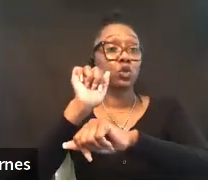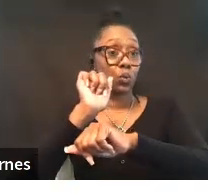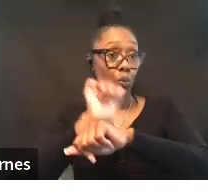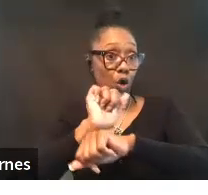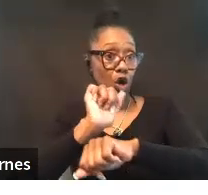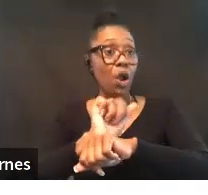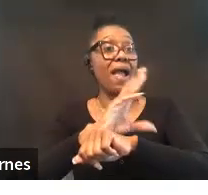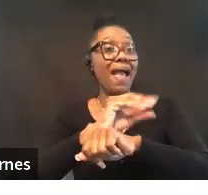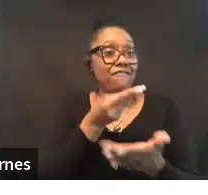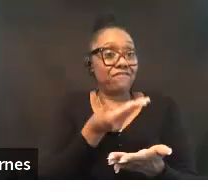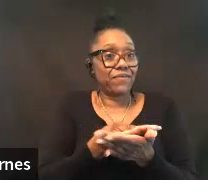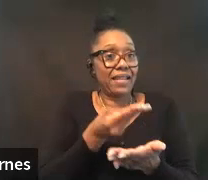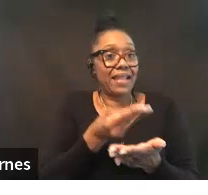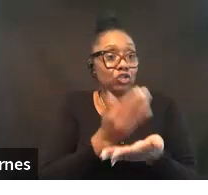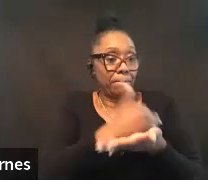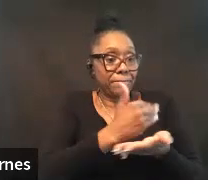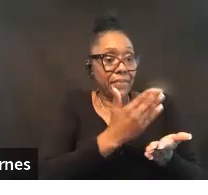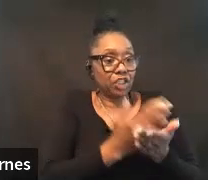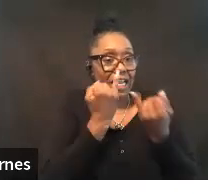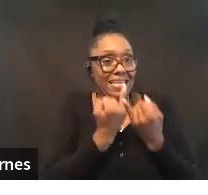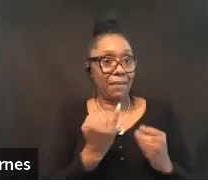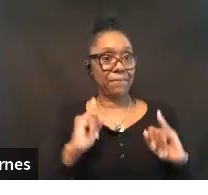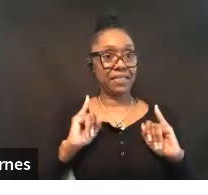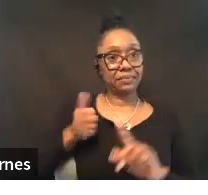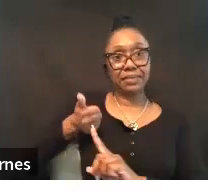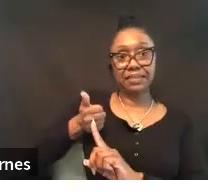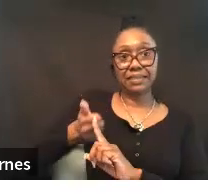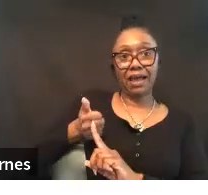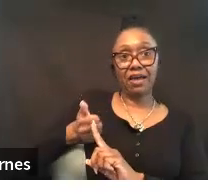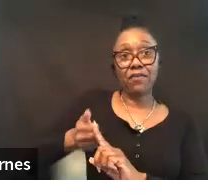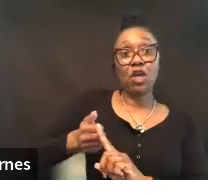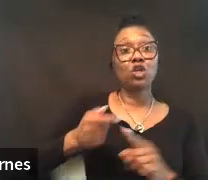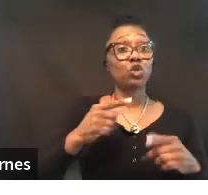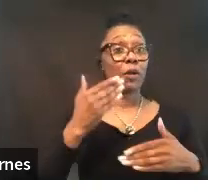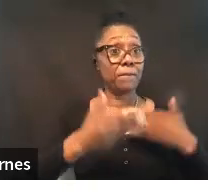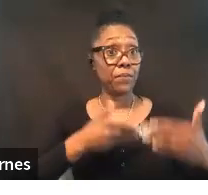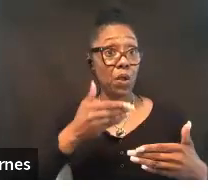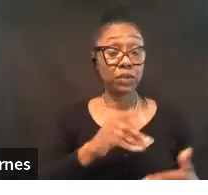So as you're going through the process. We're going to be looking. Are you working?